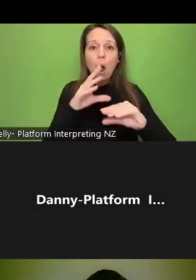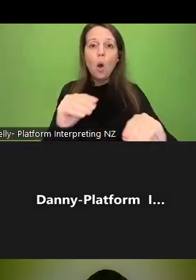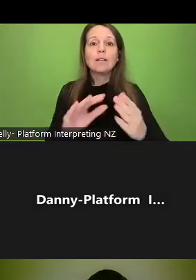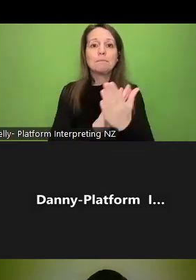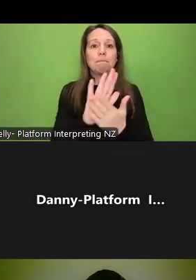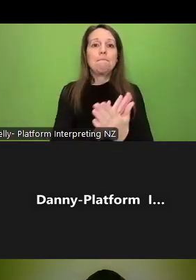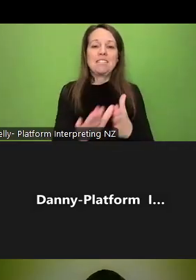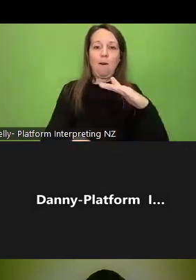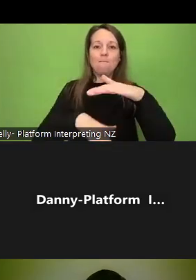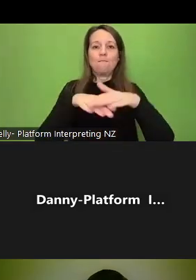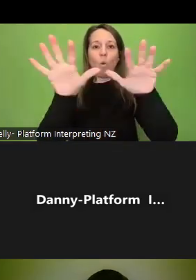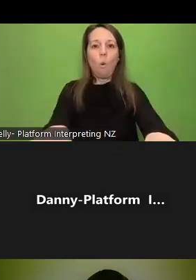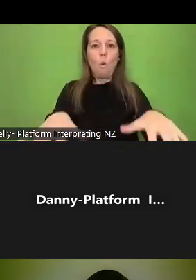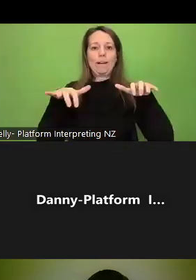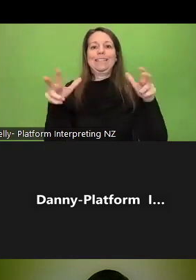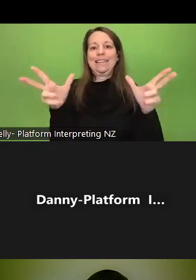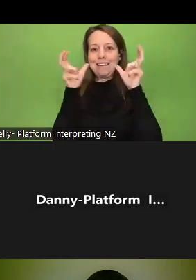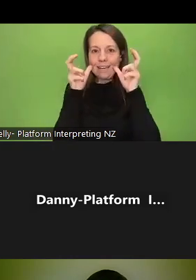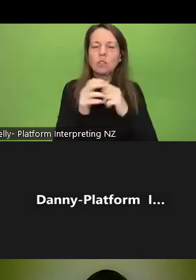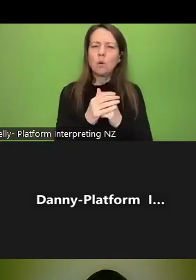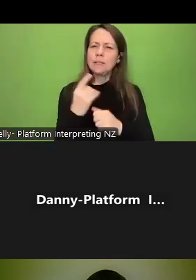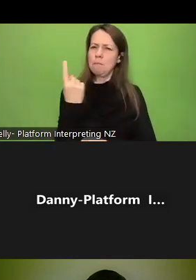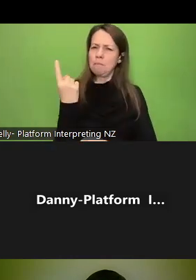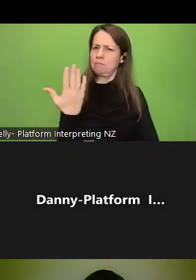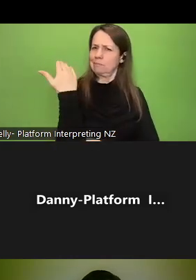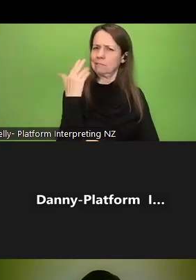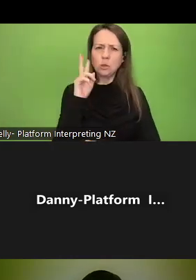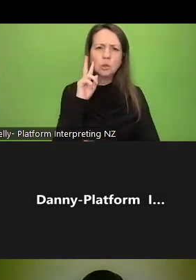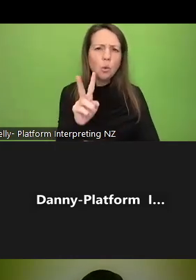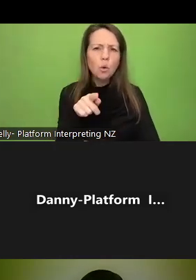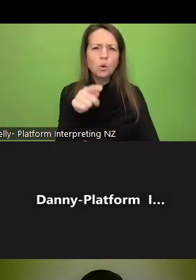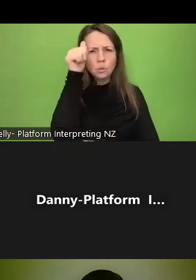one example, if anyone saw it, was the performance, Illegally Blind,